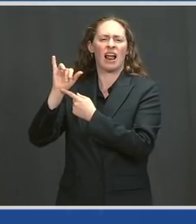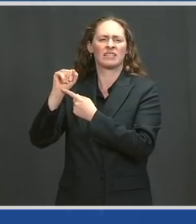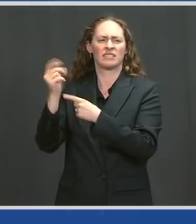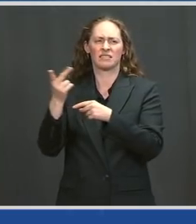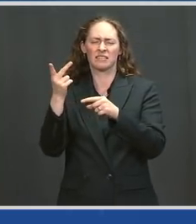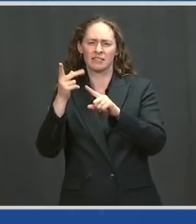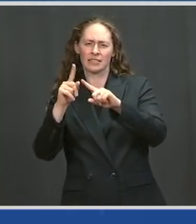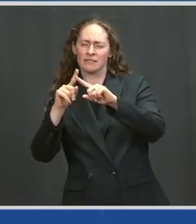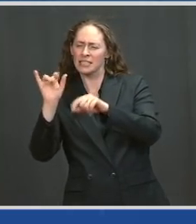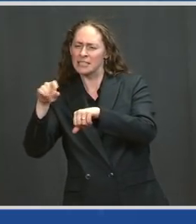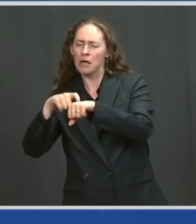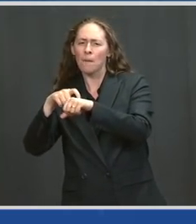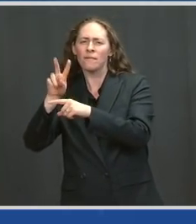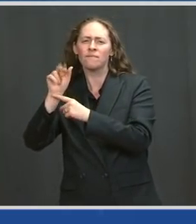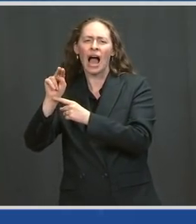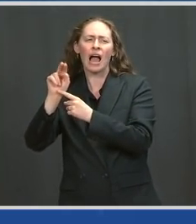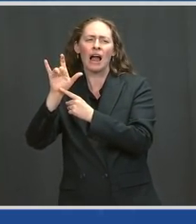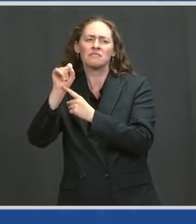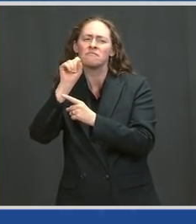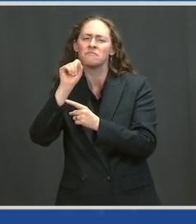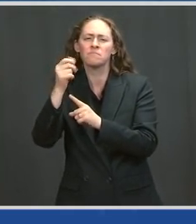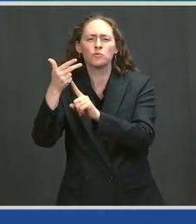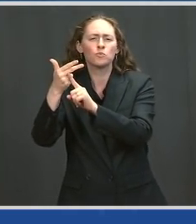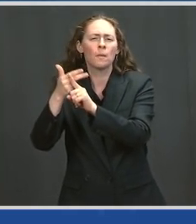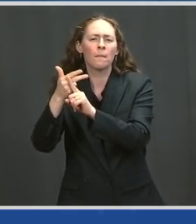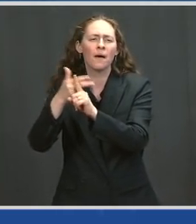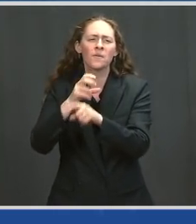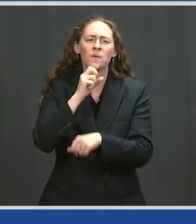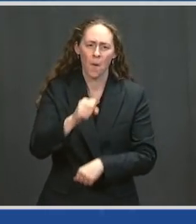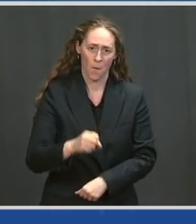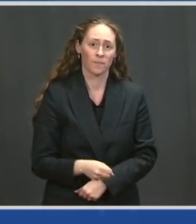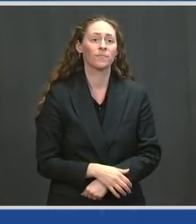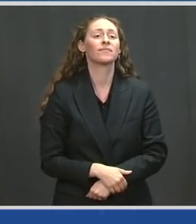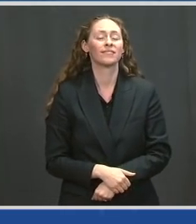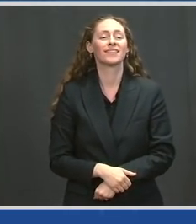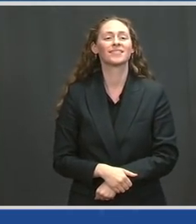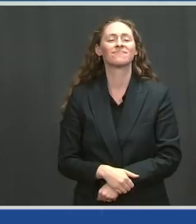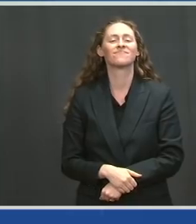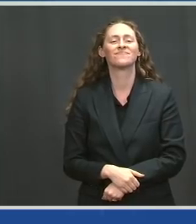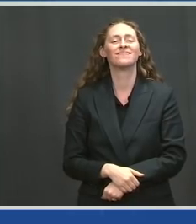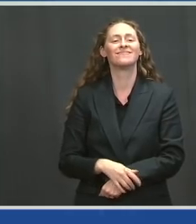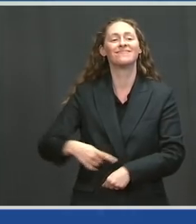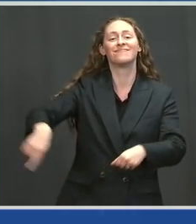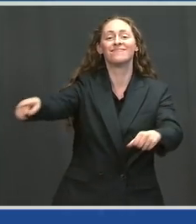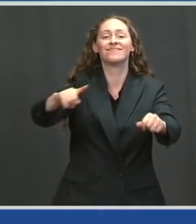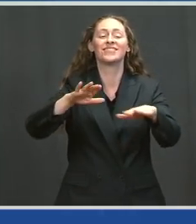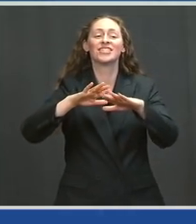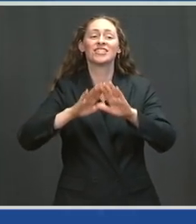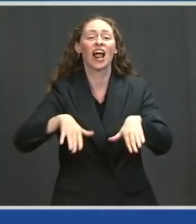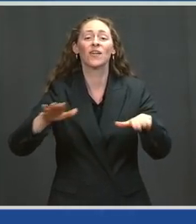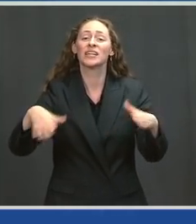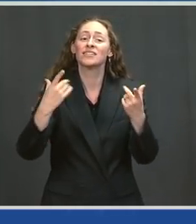the children of former sharecroppers. When they went to bed at night in Greenwood, Mother Fletcher says they fell asleep rich